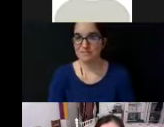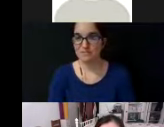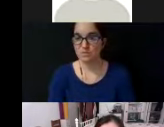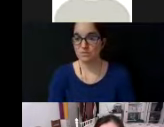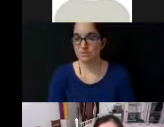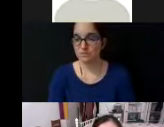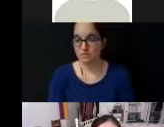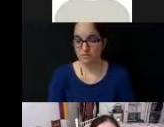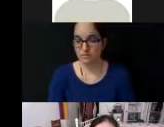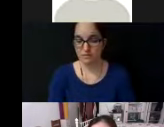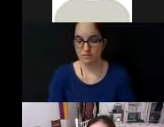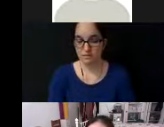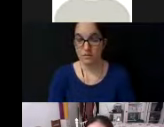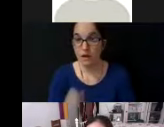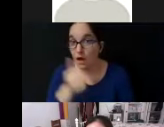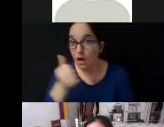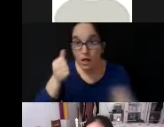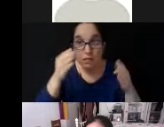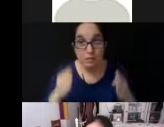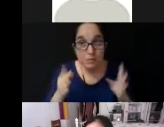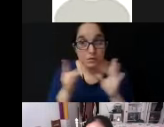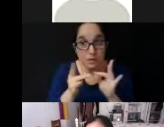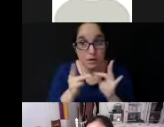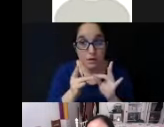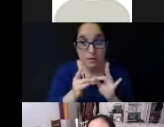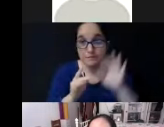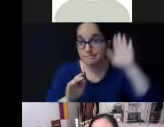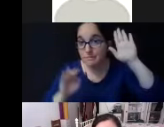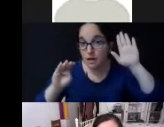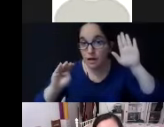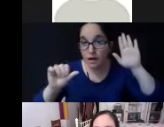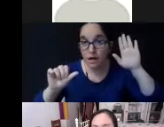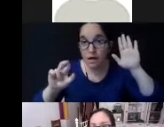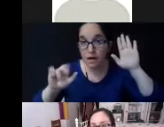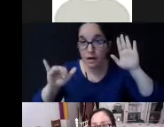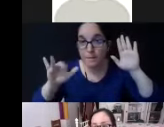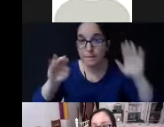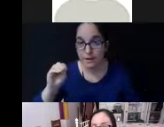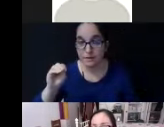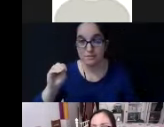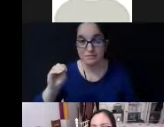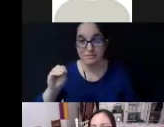Was there another person? Oh yeah, I wanted to say that I've had teachers before that made